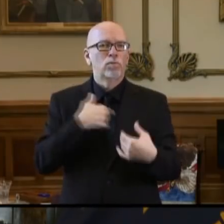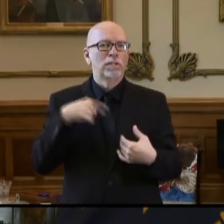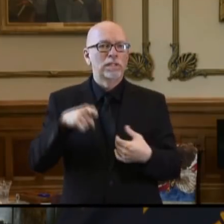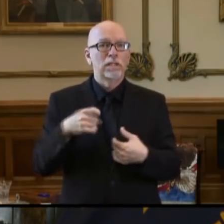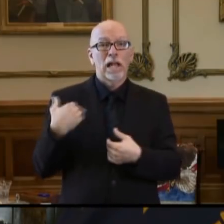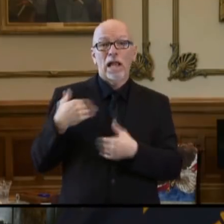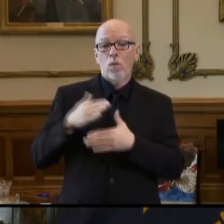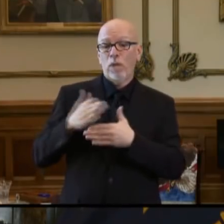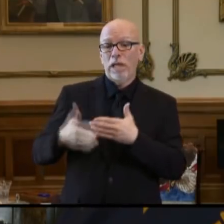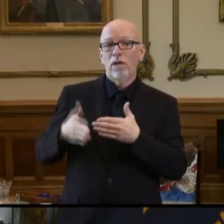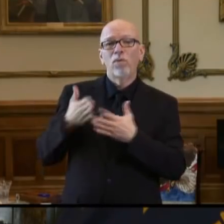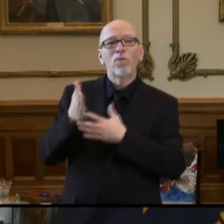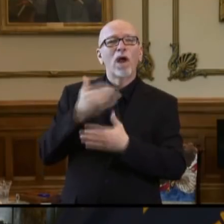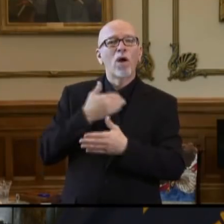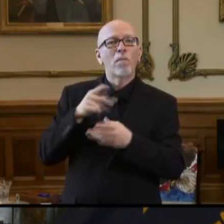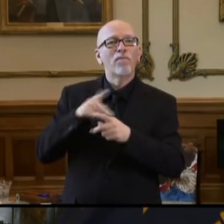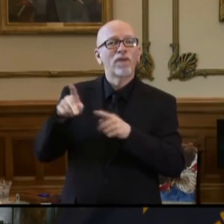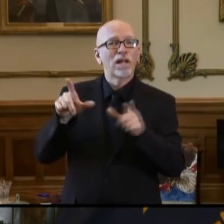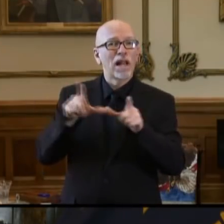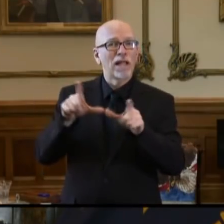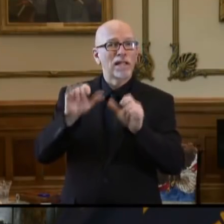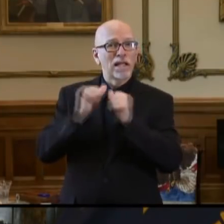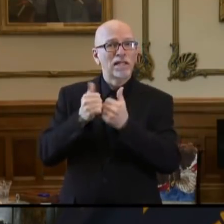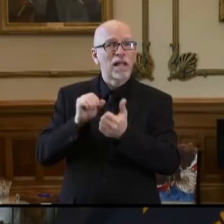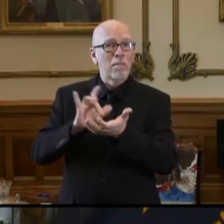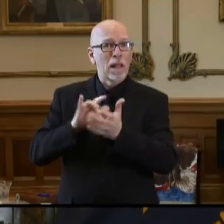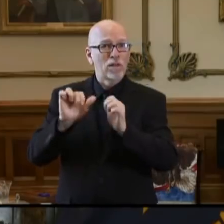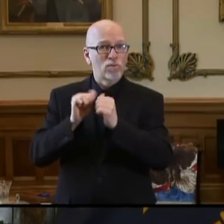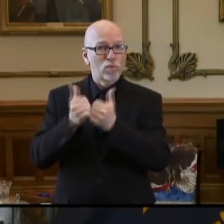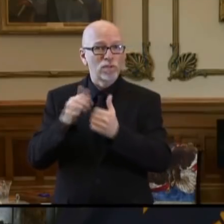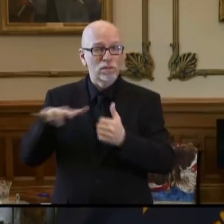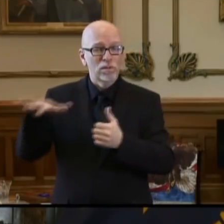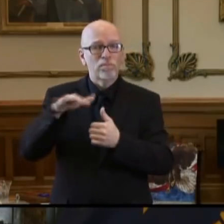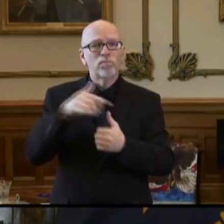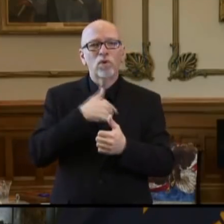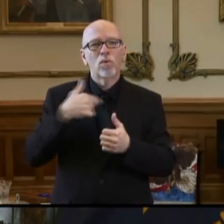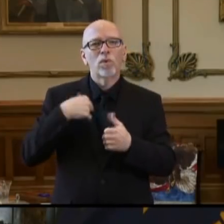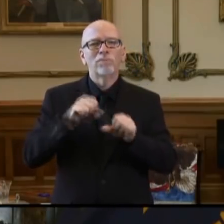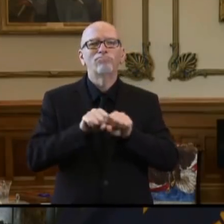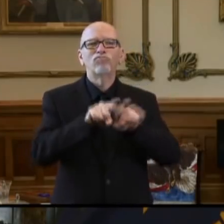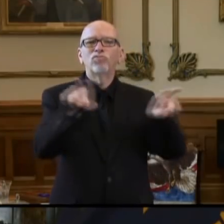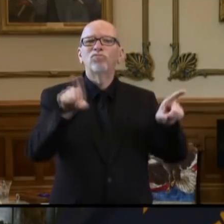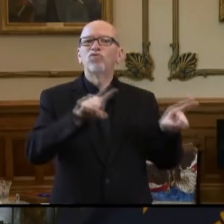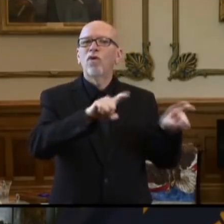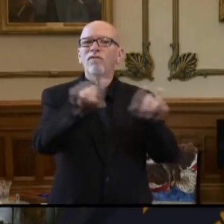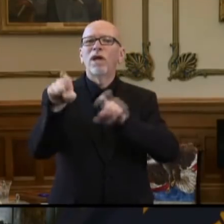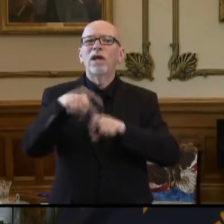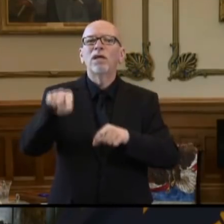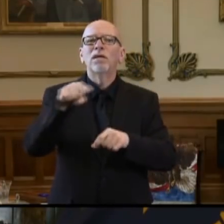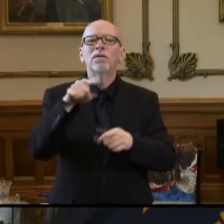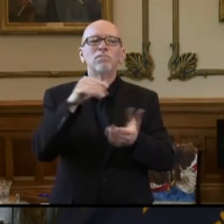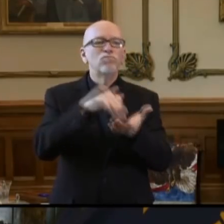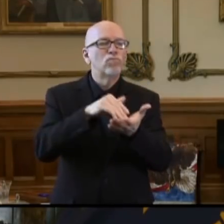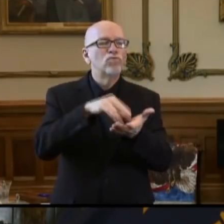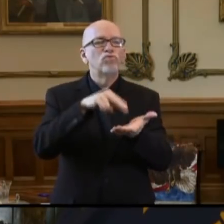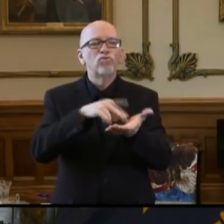ANESTHESIOLOGISTS AND MEDICAL TRAINEES TO STEP FORWARD. OVER THE WEEKEND THROUGH THE PROFESSIONAL LICENSING AGENCY